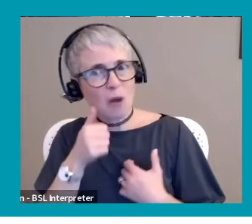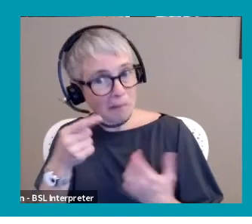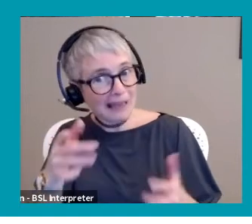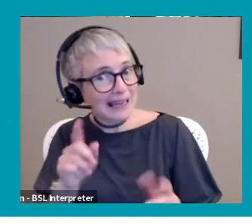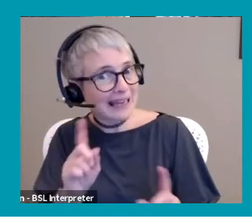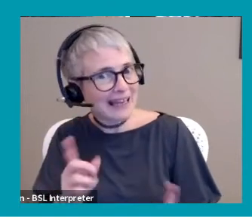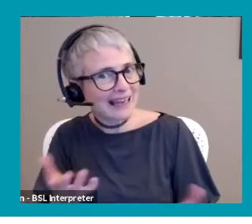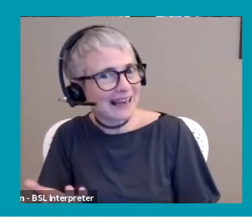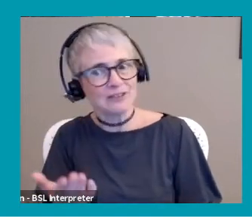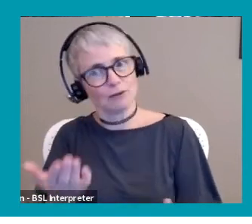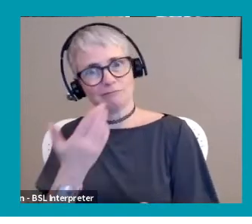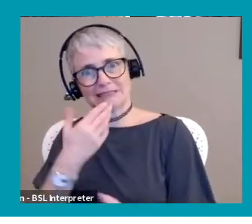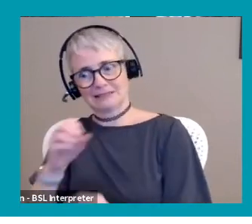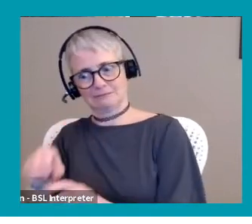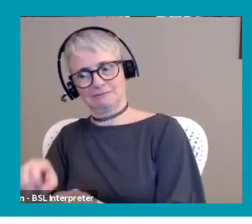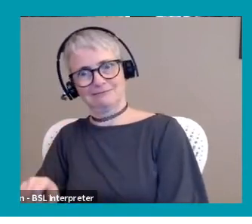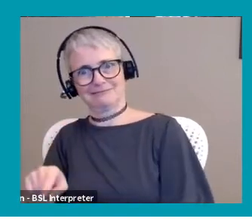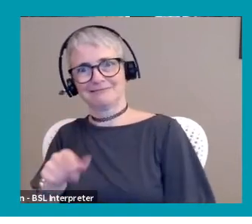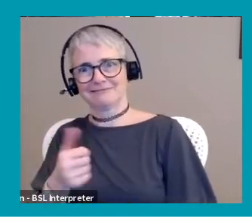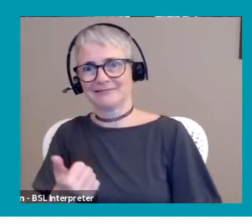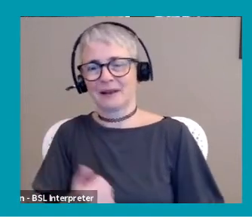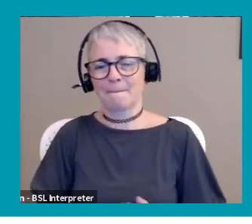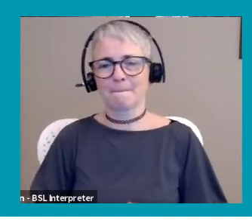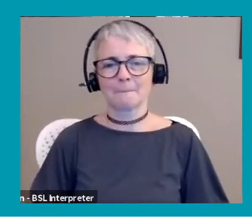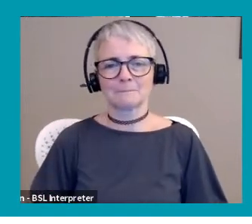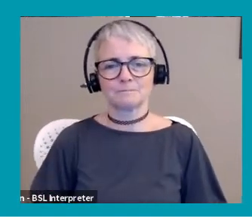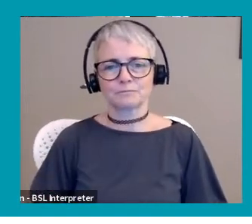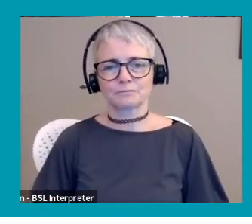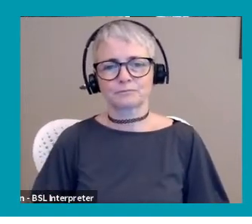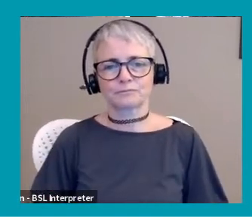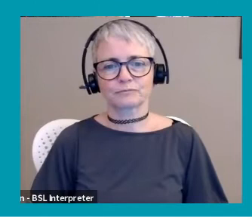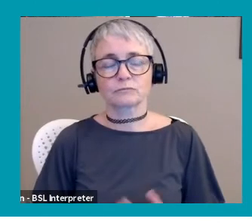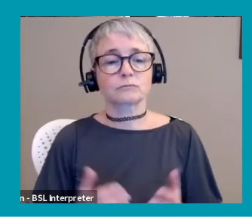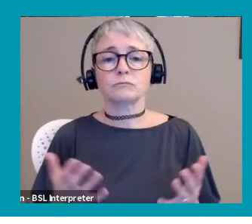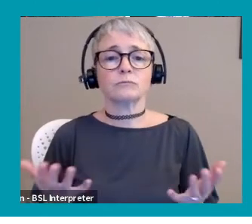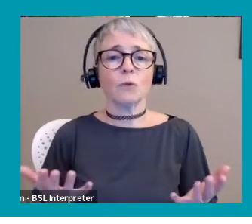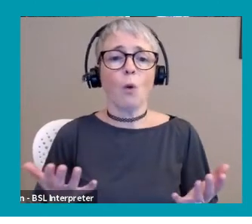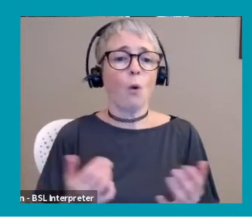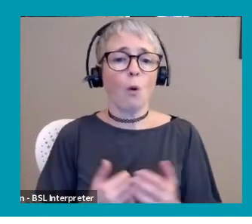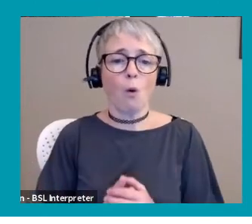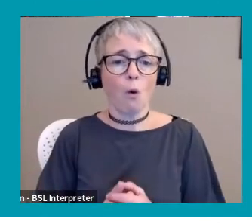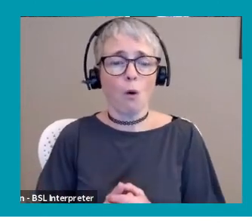So feel free to put it into chat or put in what your experiences on LinkedIn are.